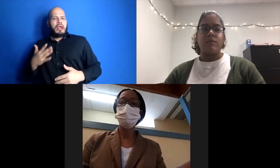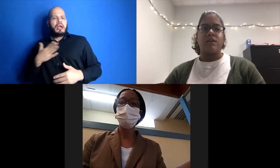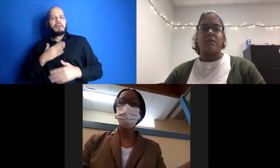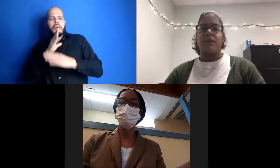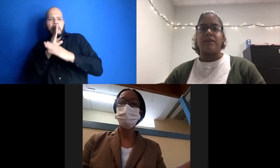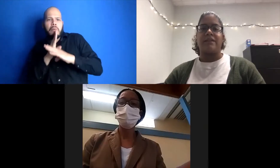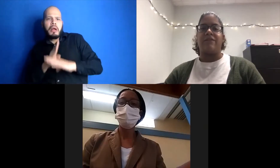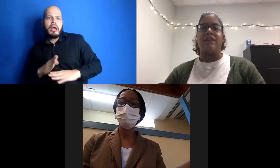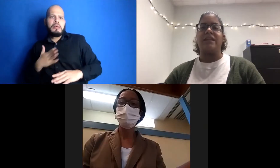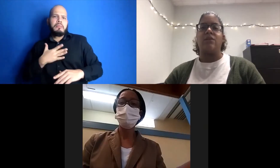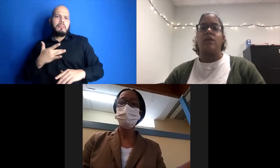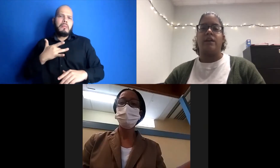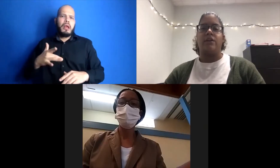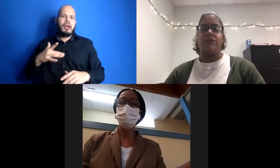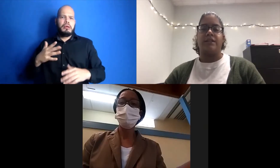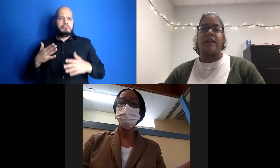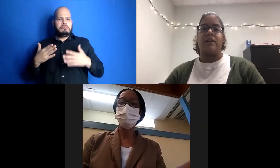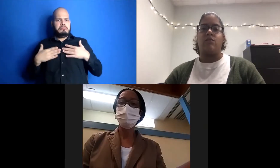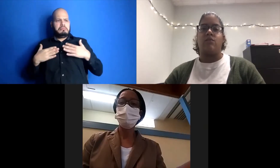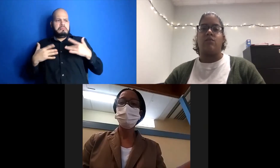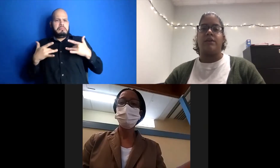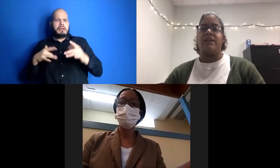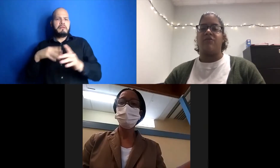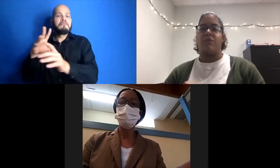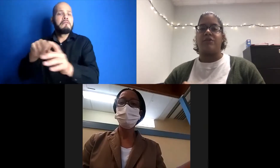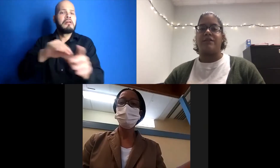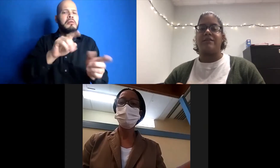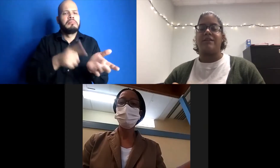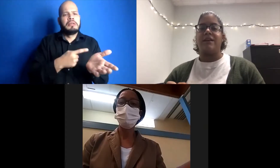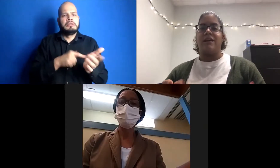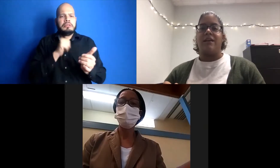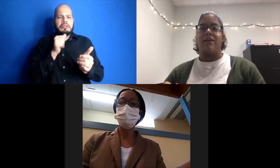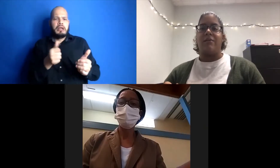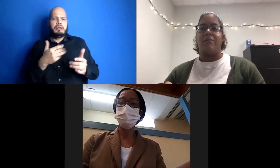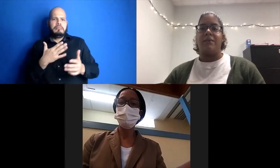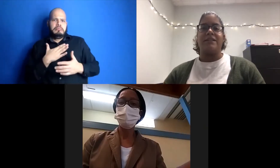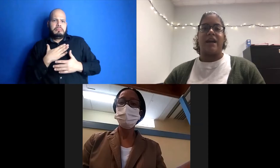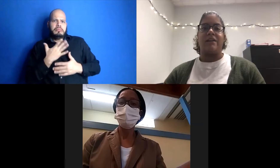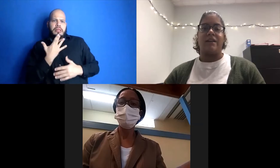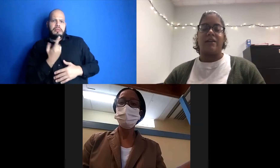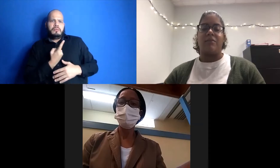some things because I feel like they wouldn't understand a deaf person's um mentality but